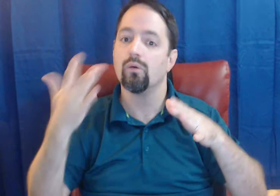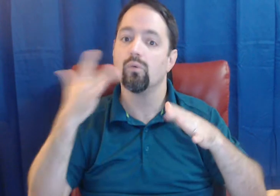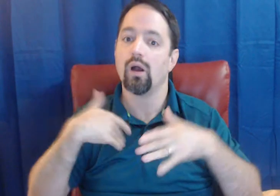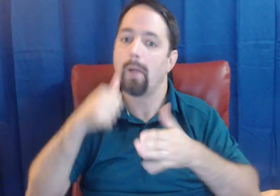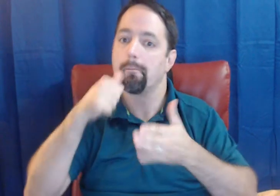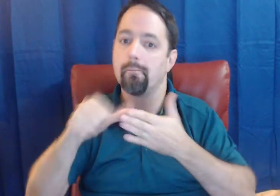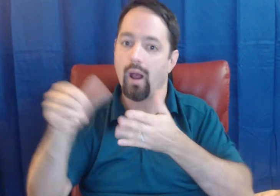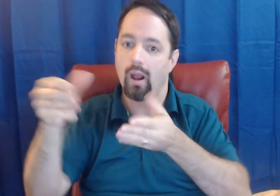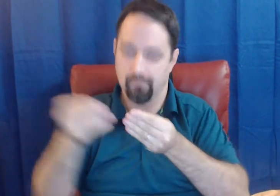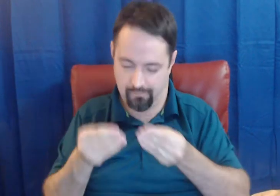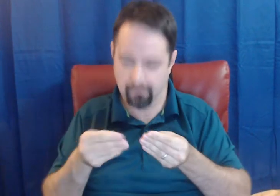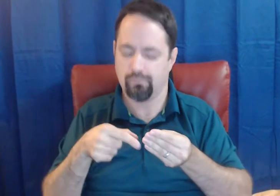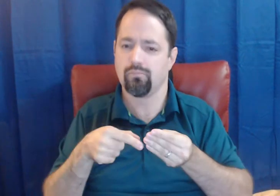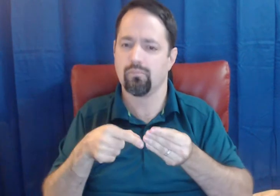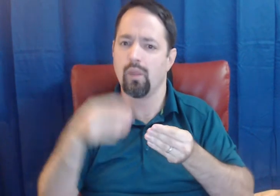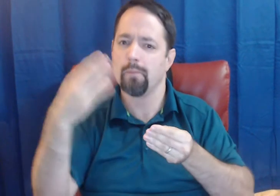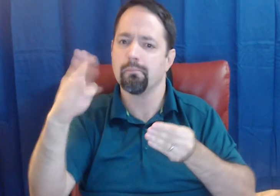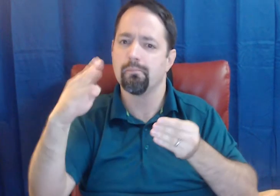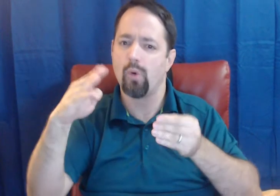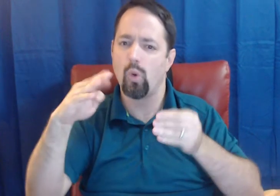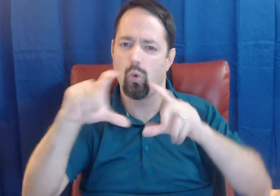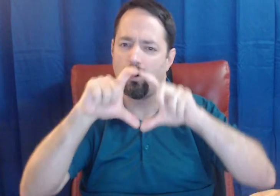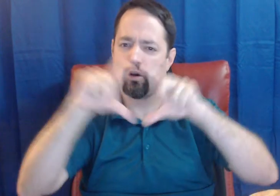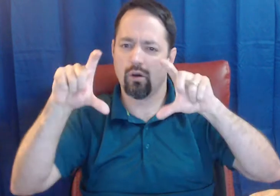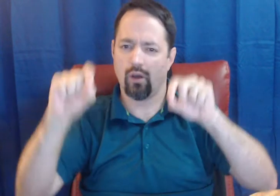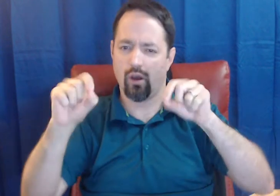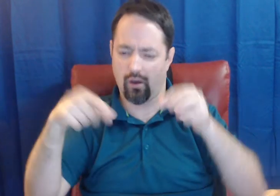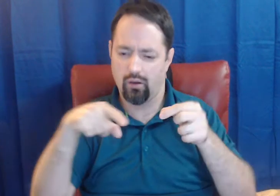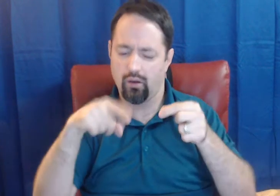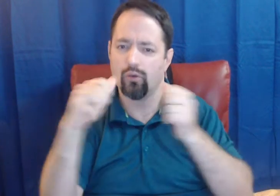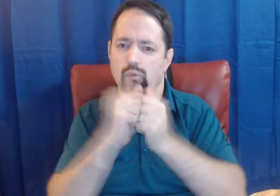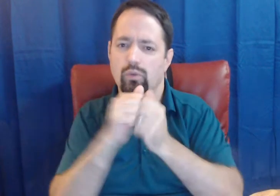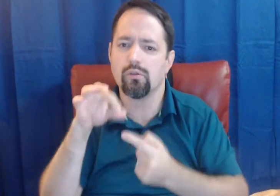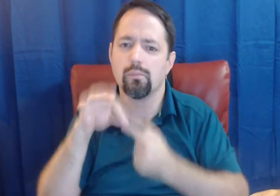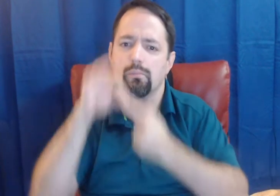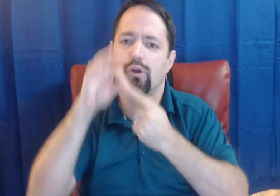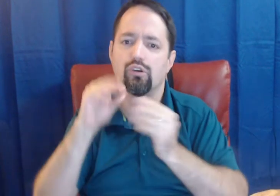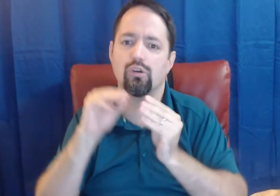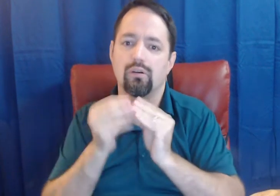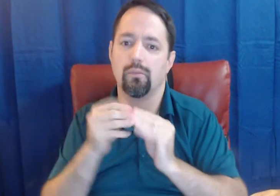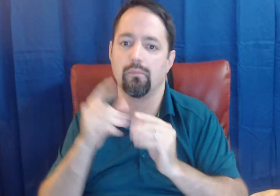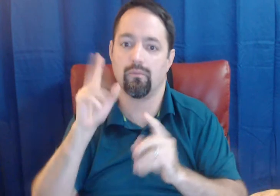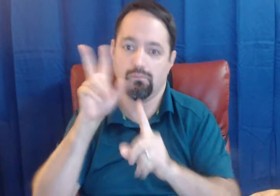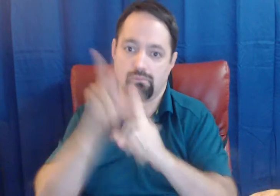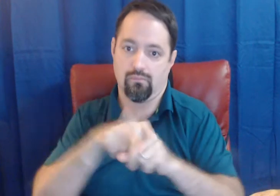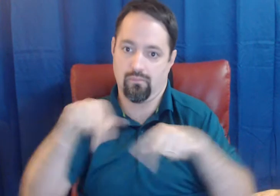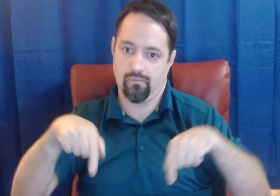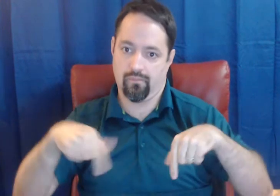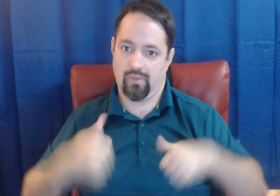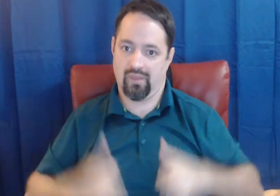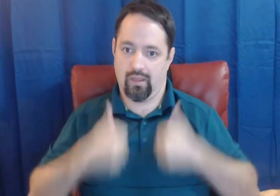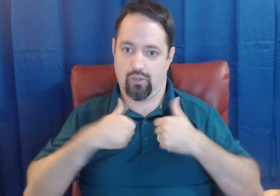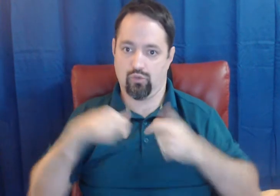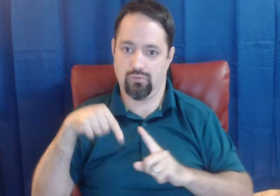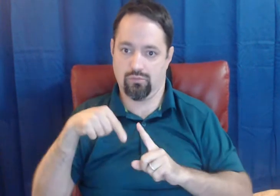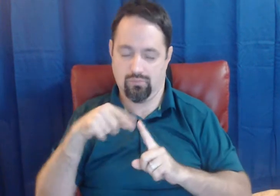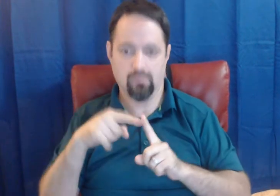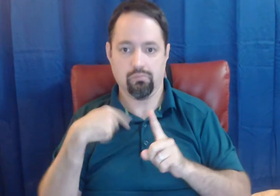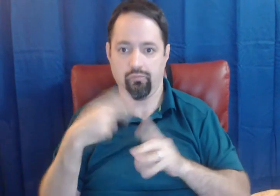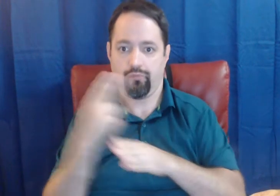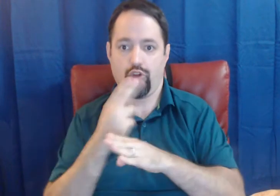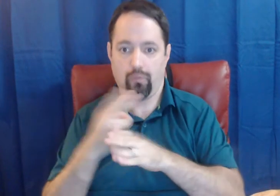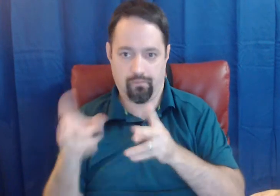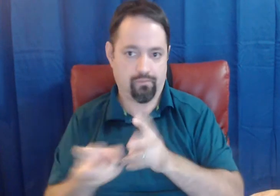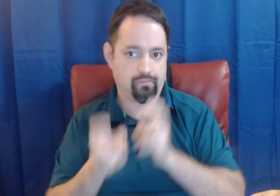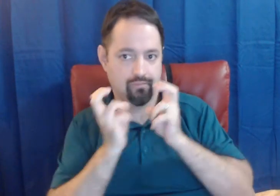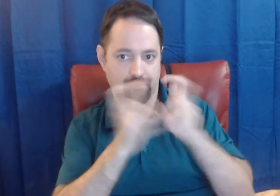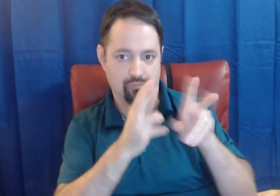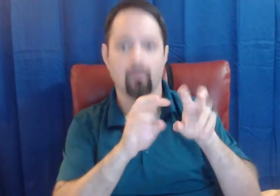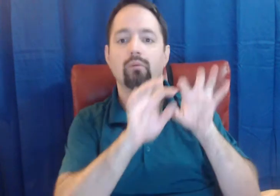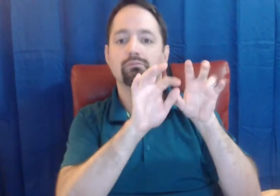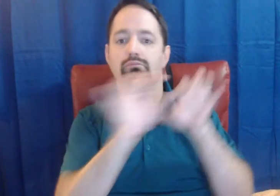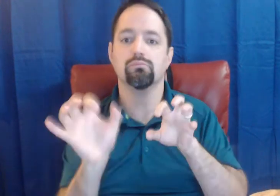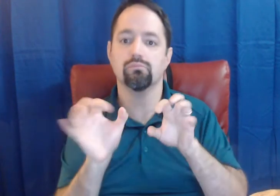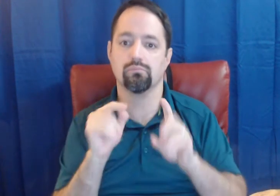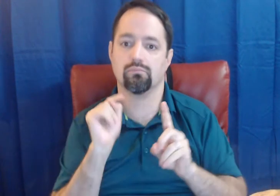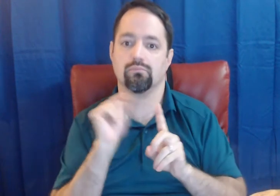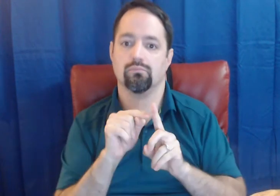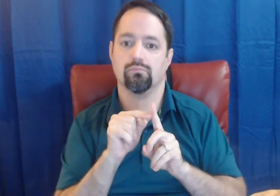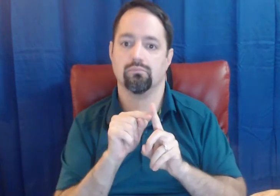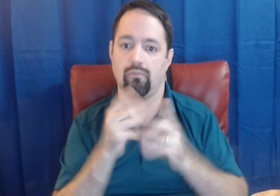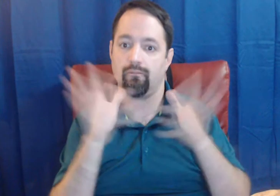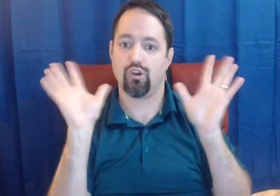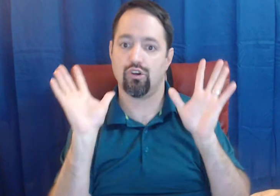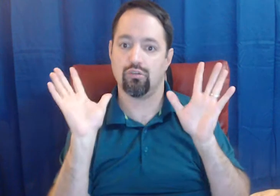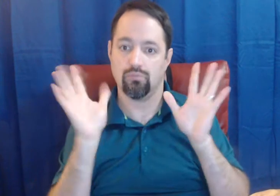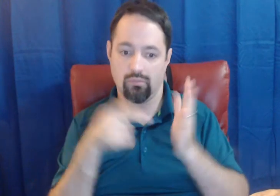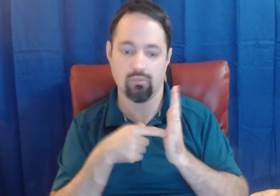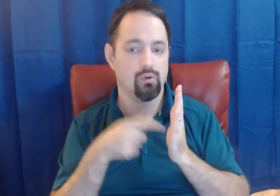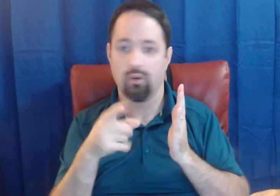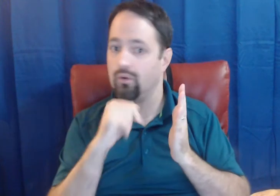it was a blue post card with special/unique number assigned to my address which I used to do the census online